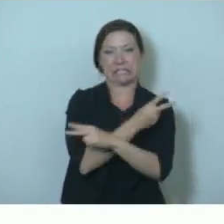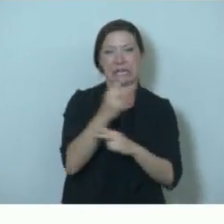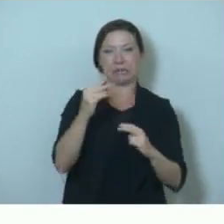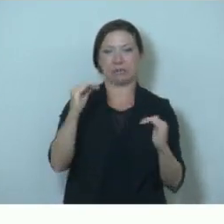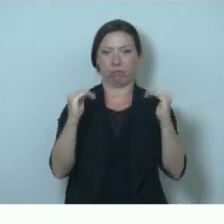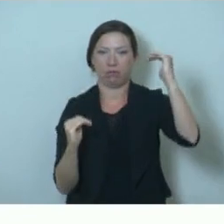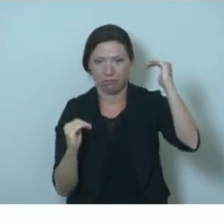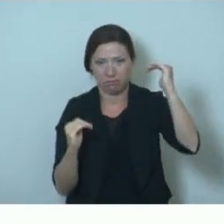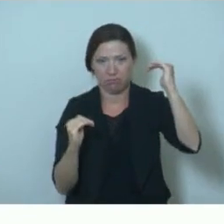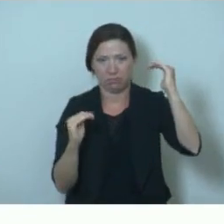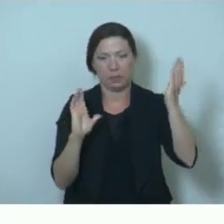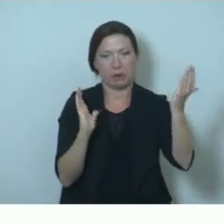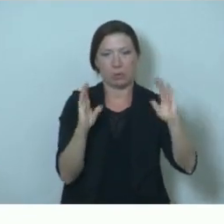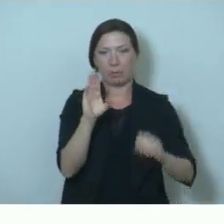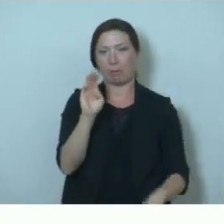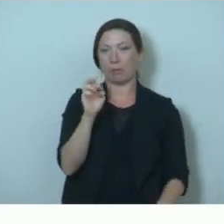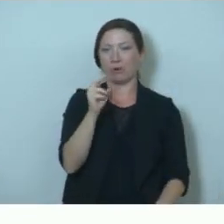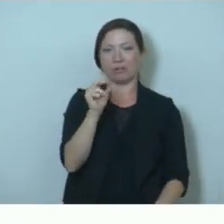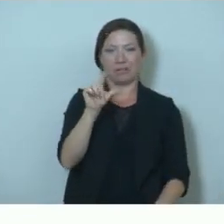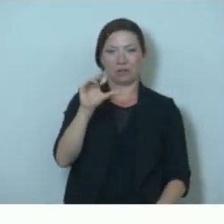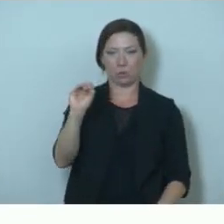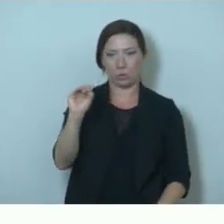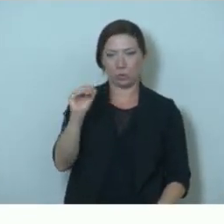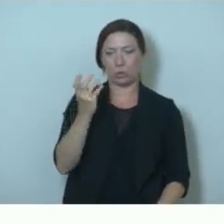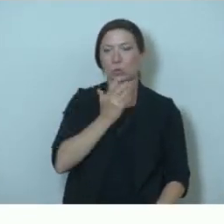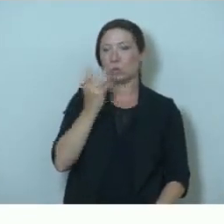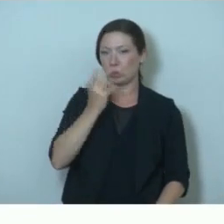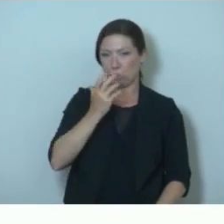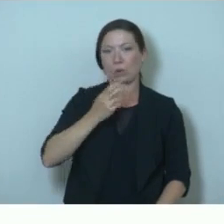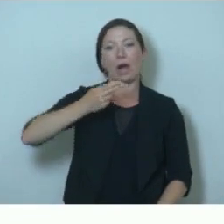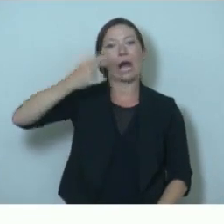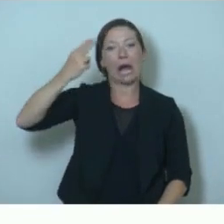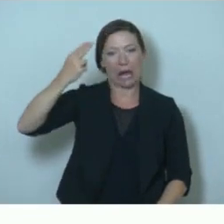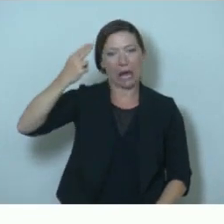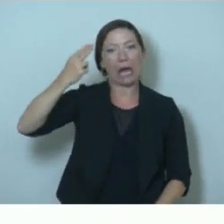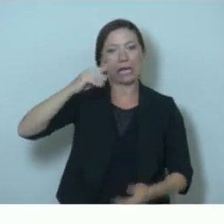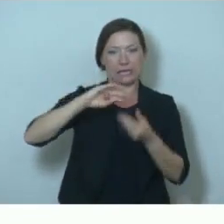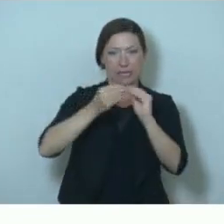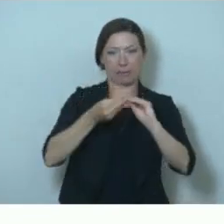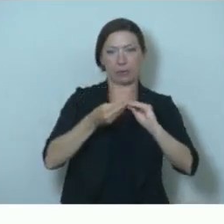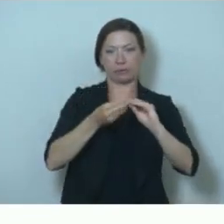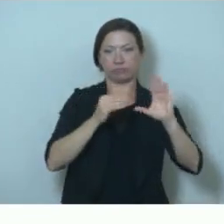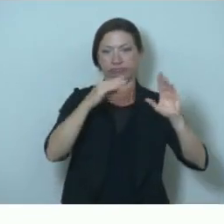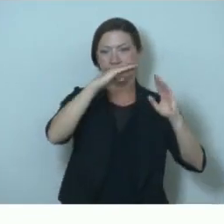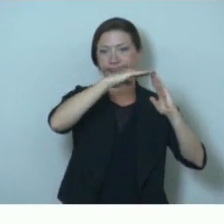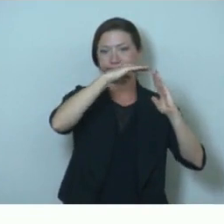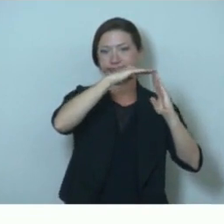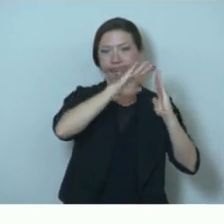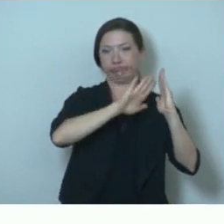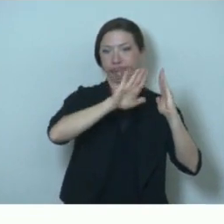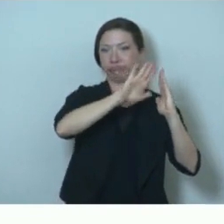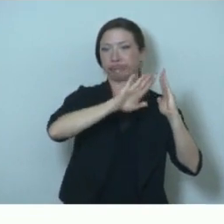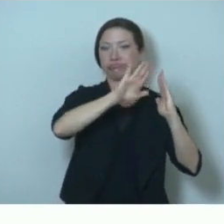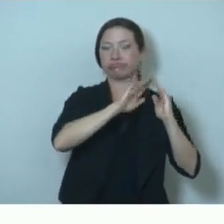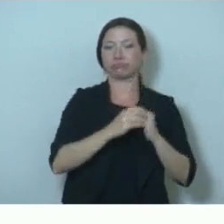THEN IN SAN JUAN IS SIX TIMES HIGHER SO WE TON SEE A HIGH RATE OF CASES THERE.